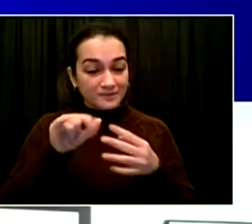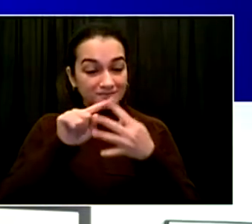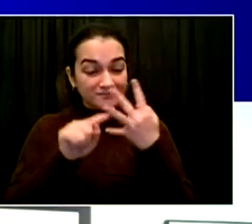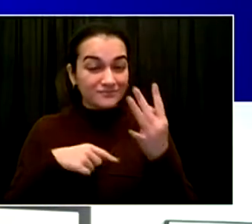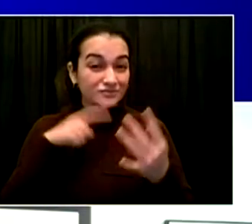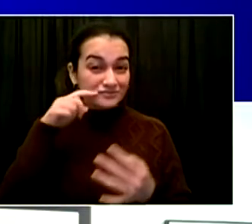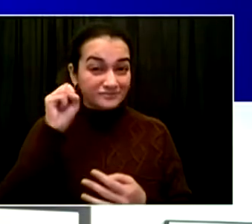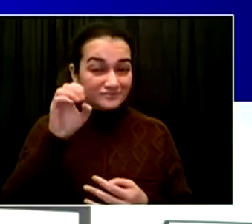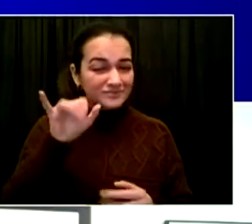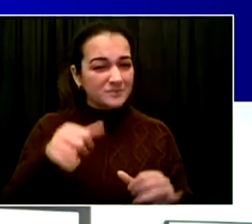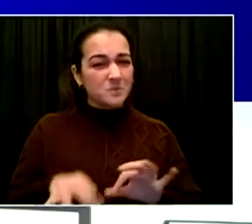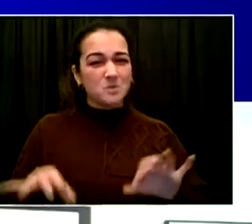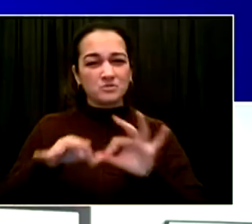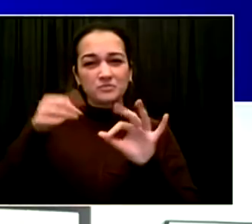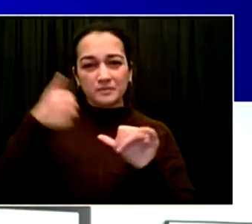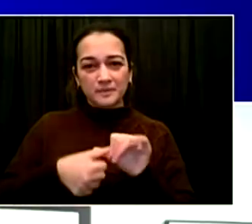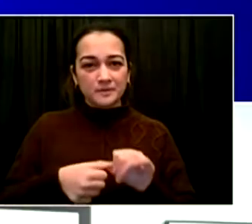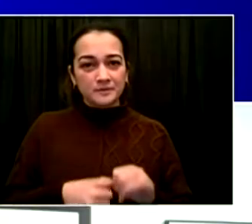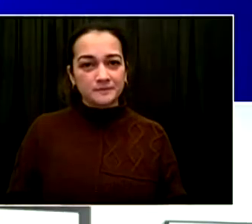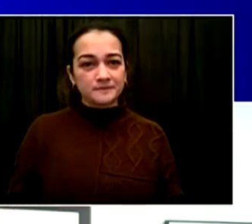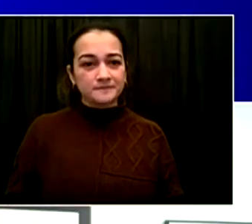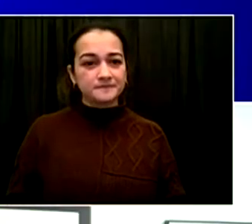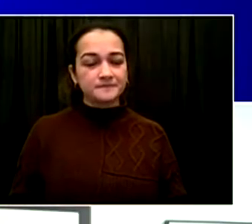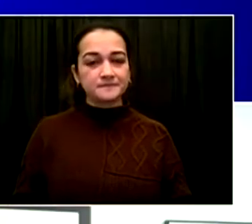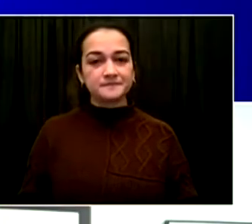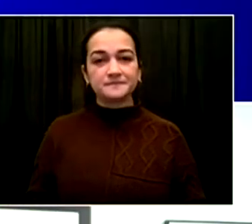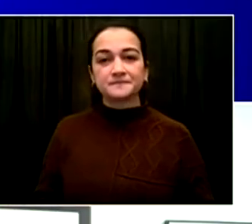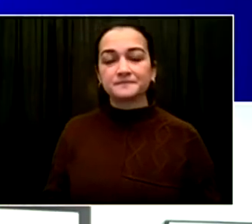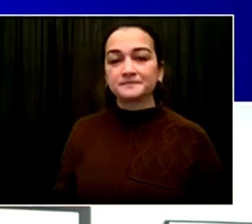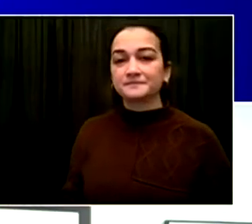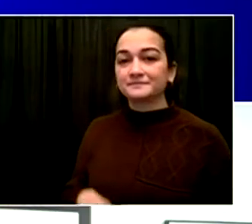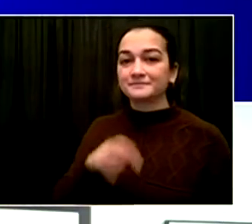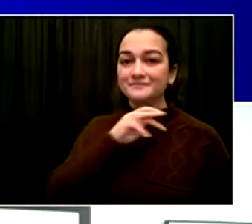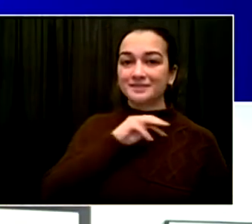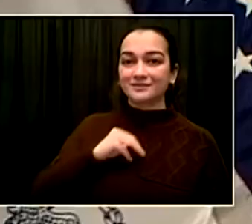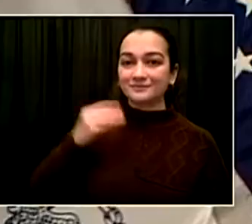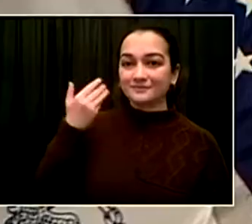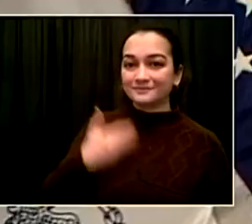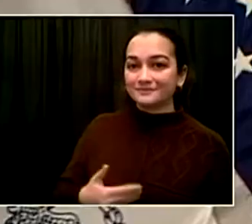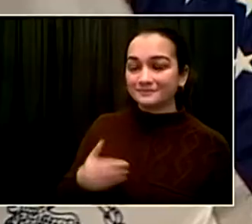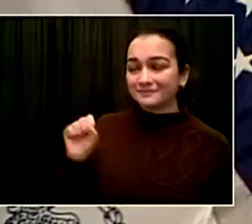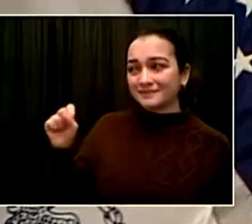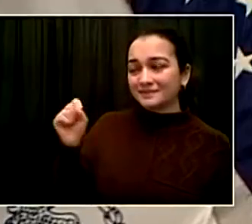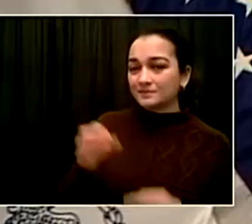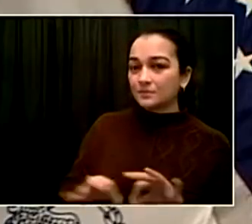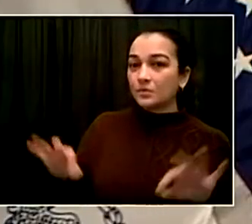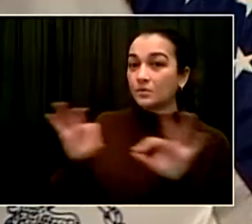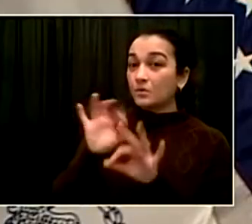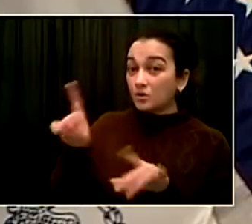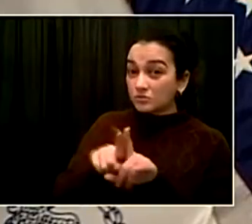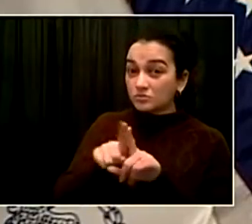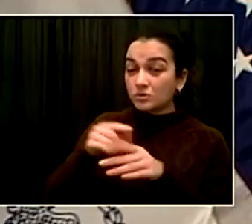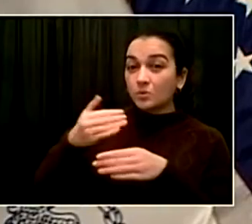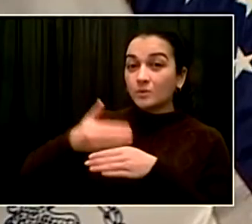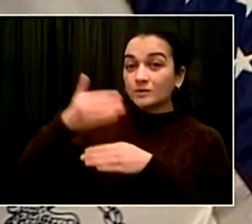MY COMMISSIONER ADVISORY SAID. SOMETIMES IT'S AS EASY AS OPENING ODOR OR WINDOW AND